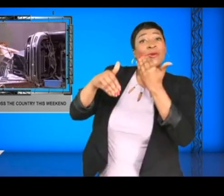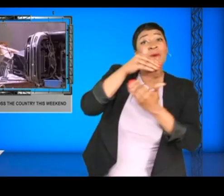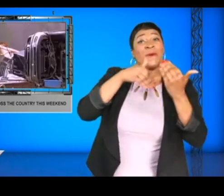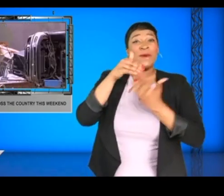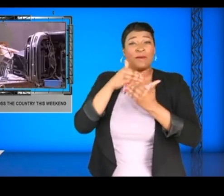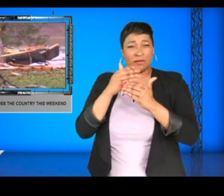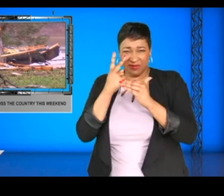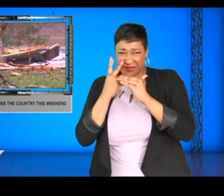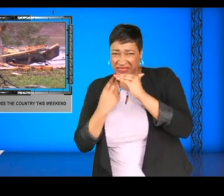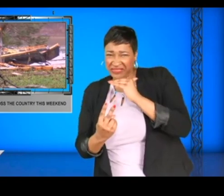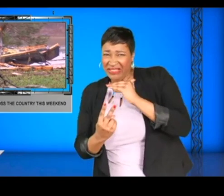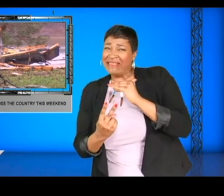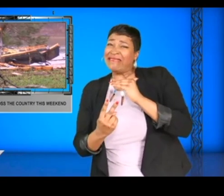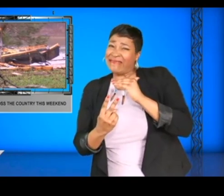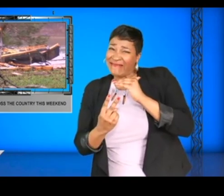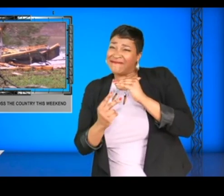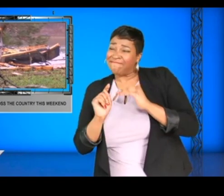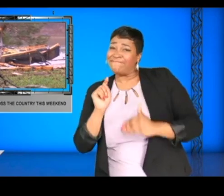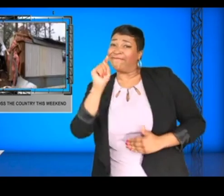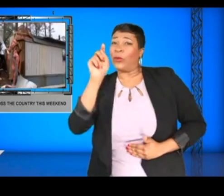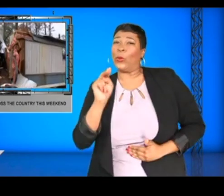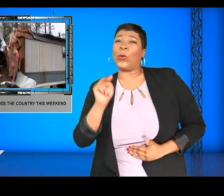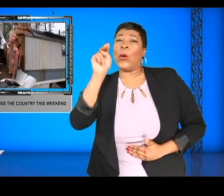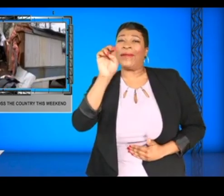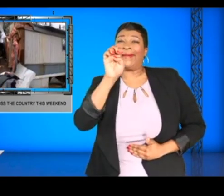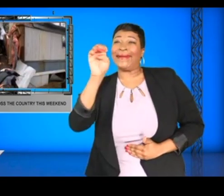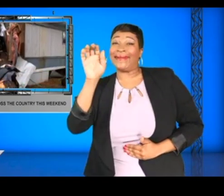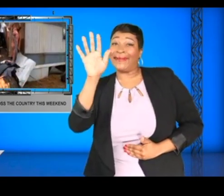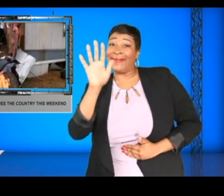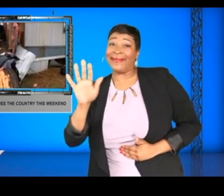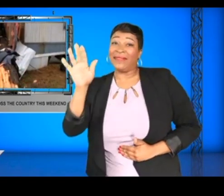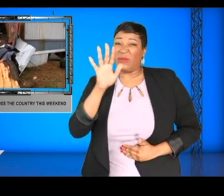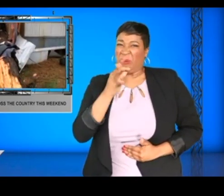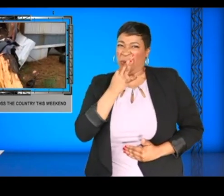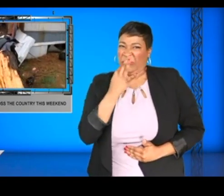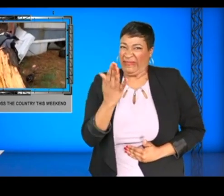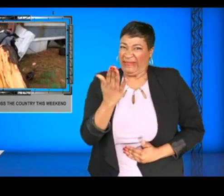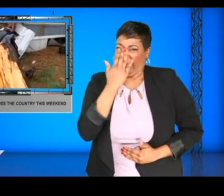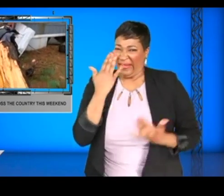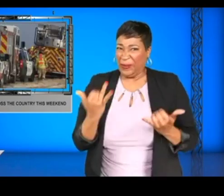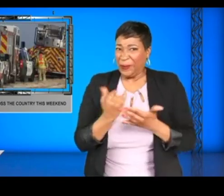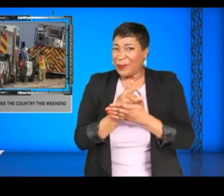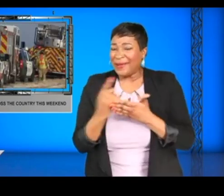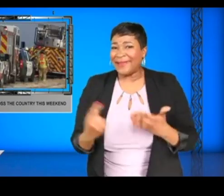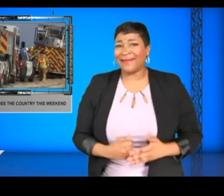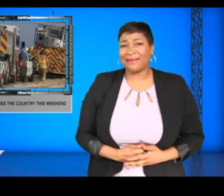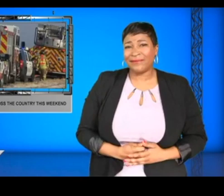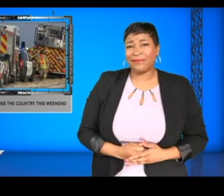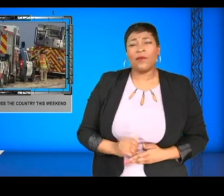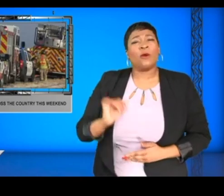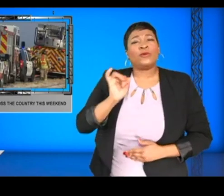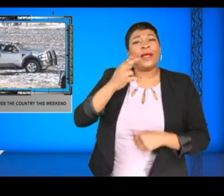The storms are expected to reach the Northeast early this week.